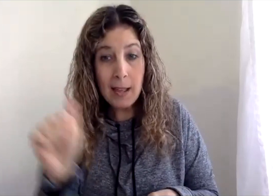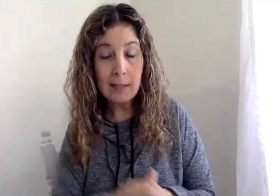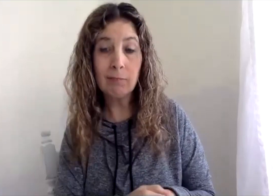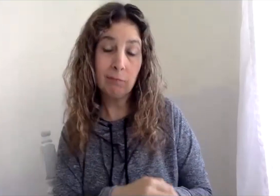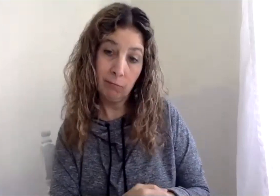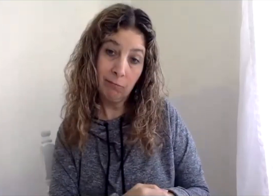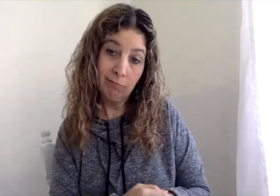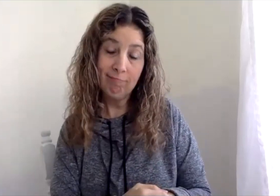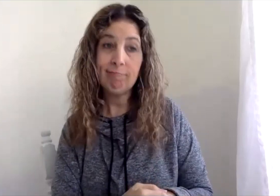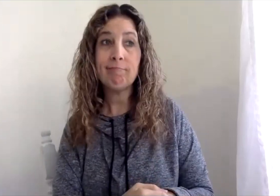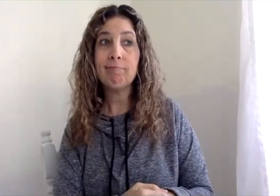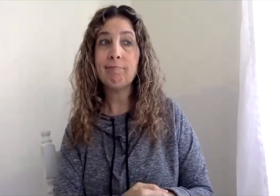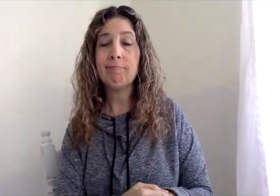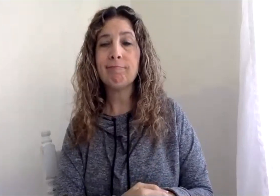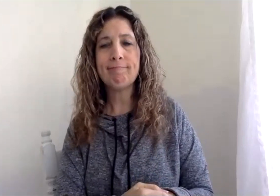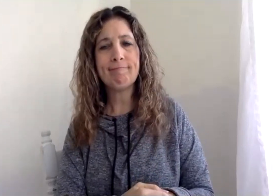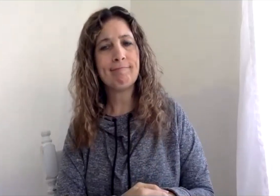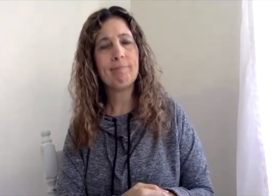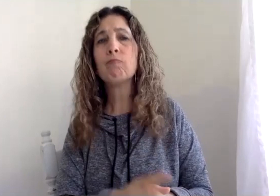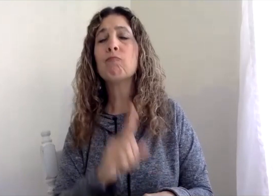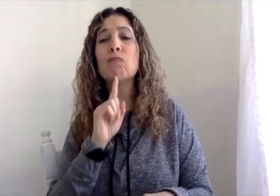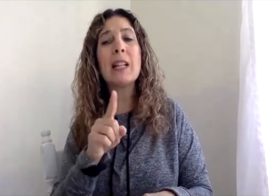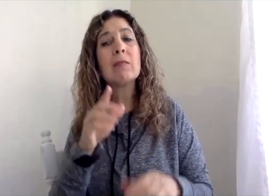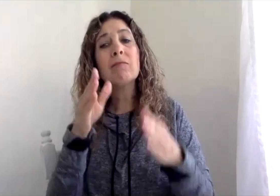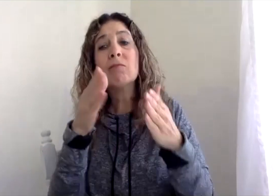Do you think it's right for the school to have NDA agreement?